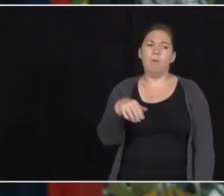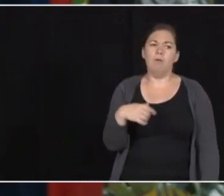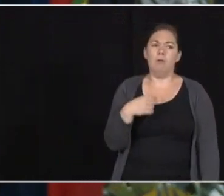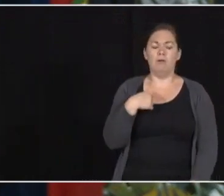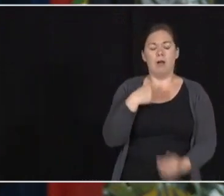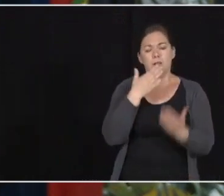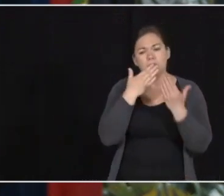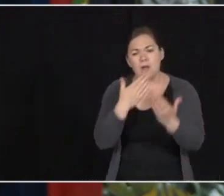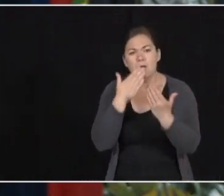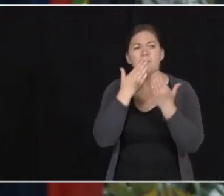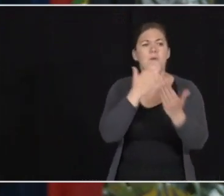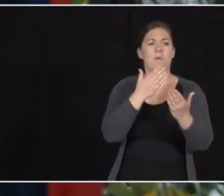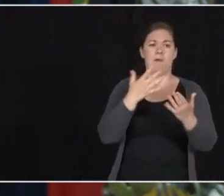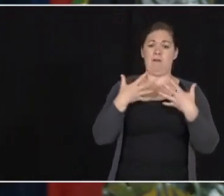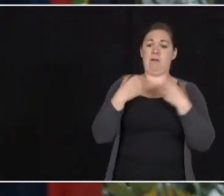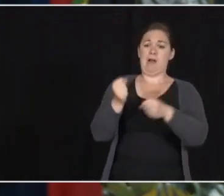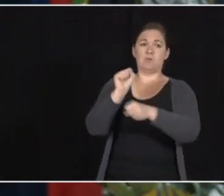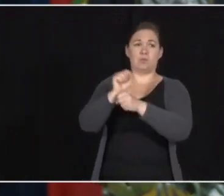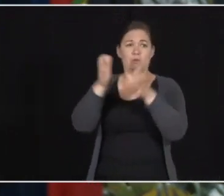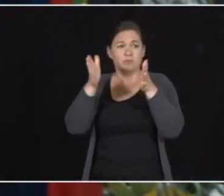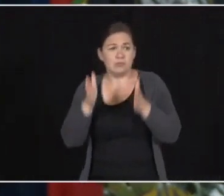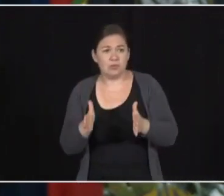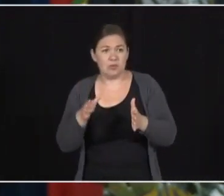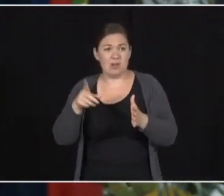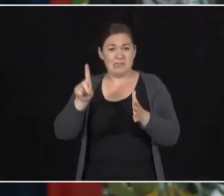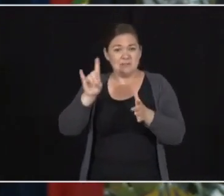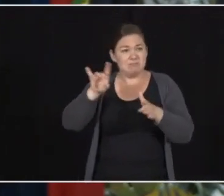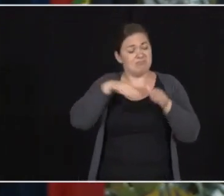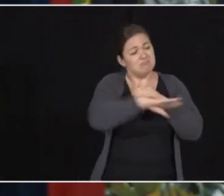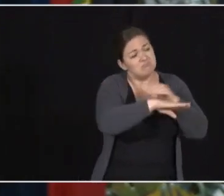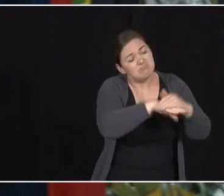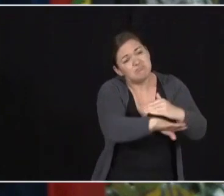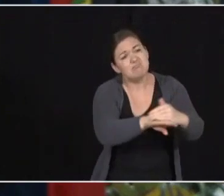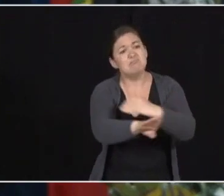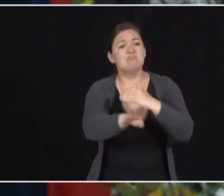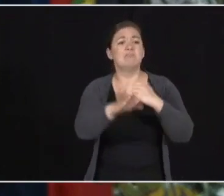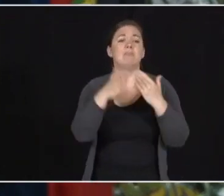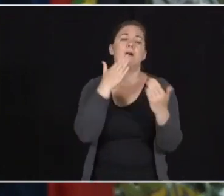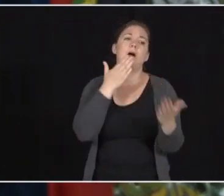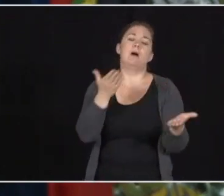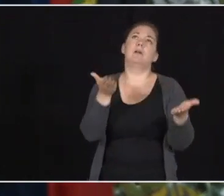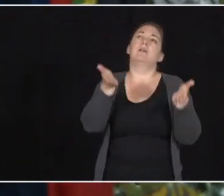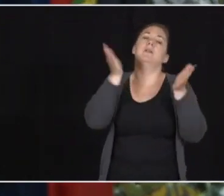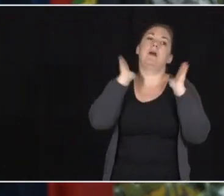for the frontline healthcare workers that went in when no one else would go in. Thank God. And it goes back to, when you don't